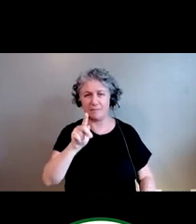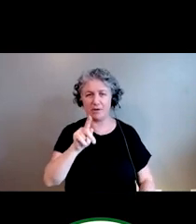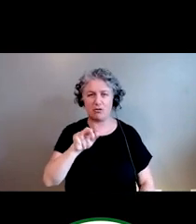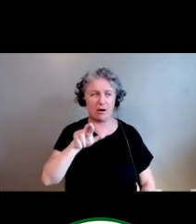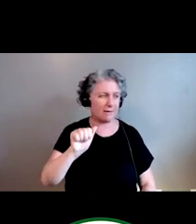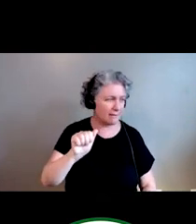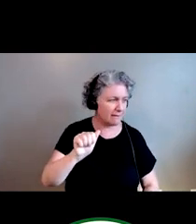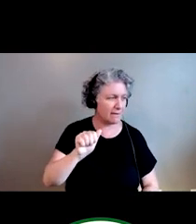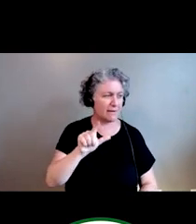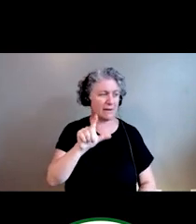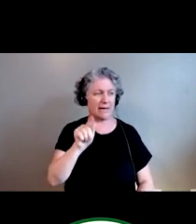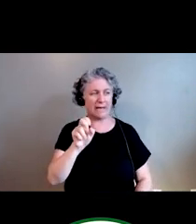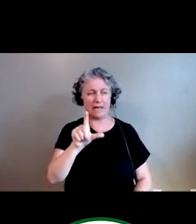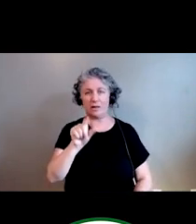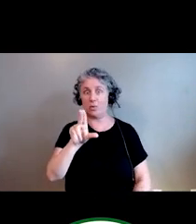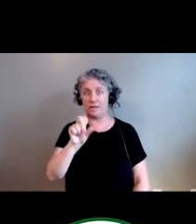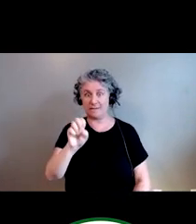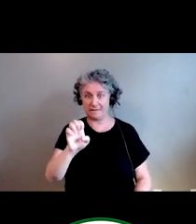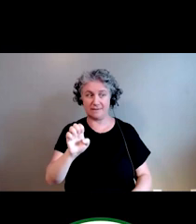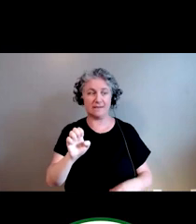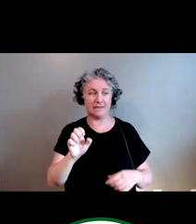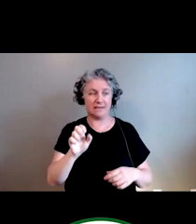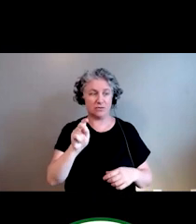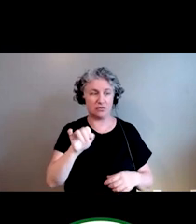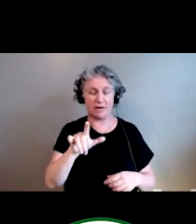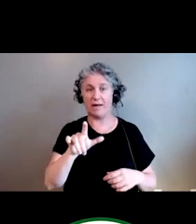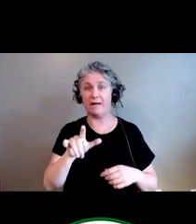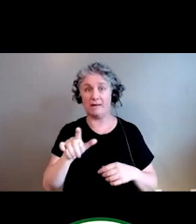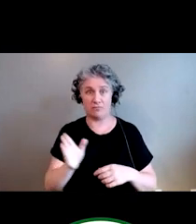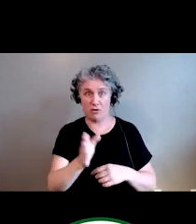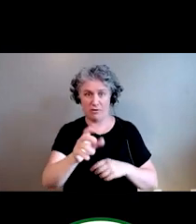This setup provides solutions and support the lady requires to share in this experience.